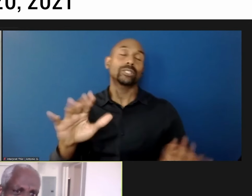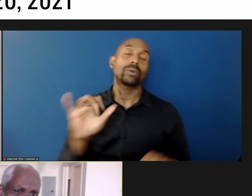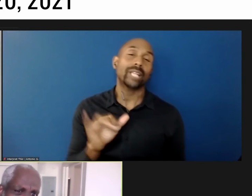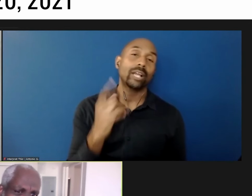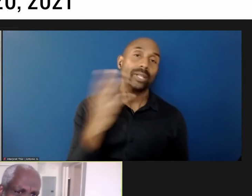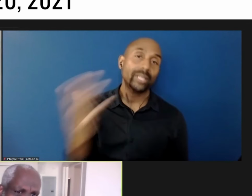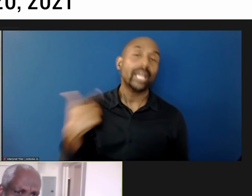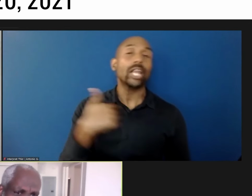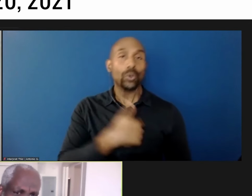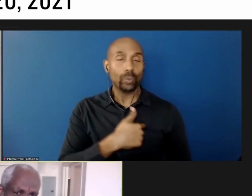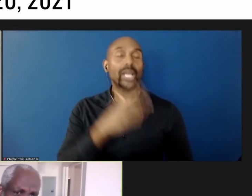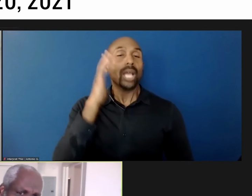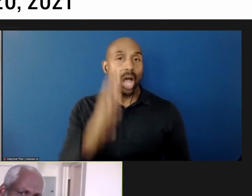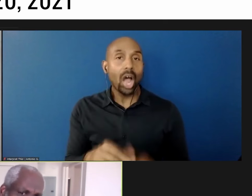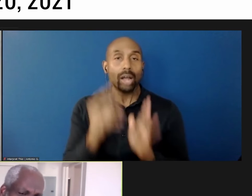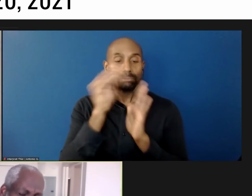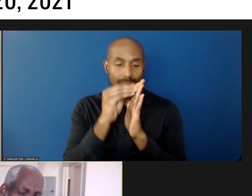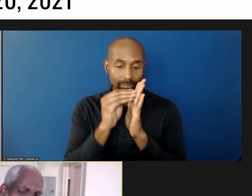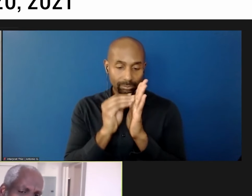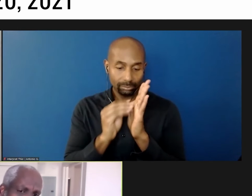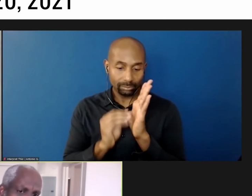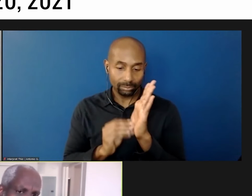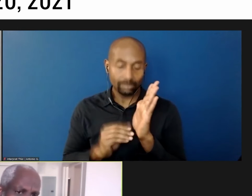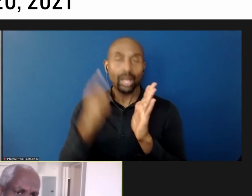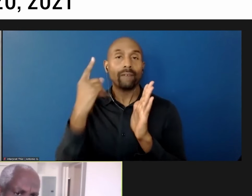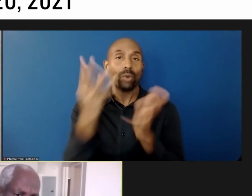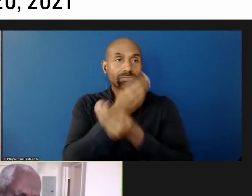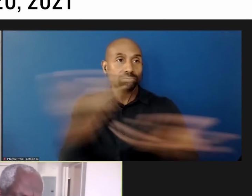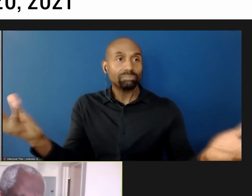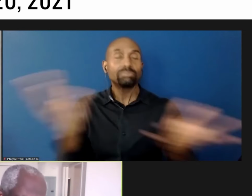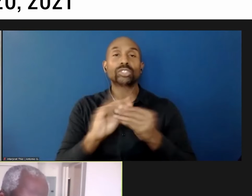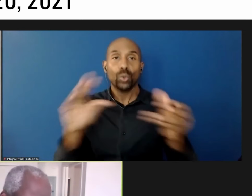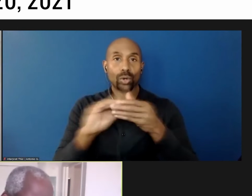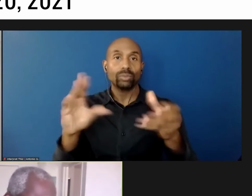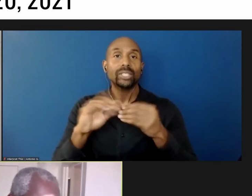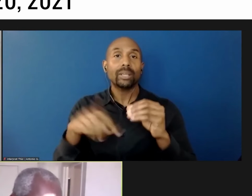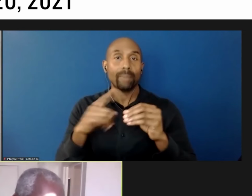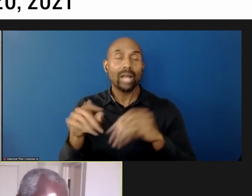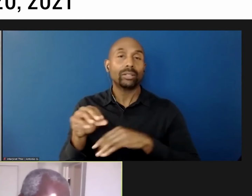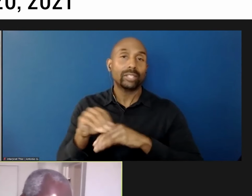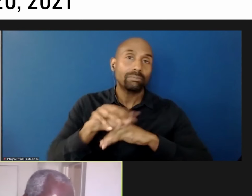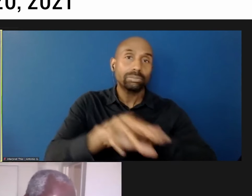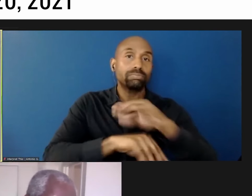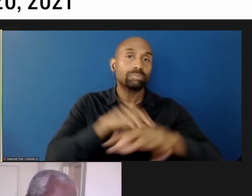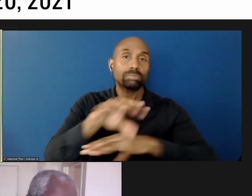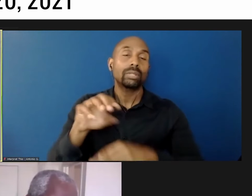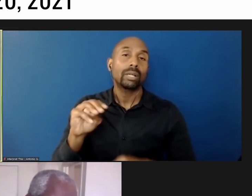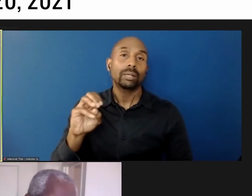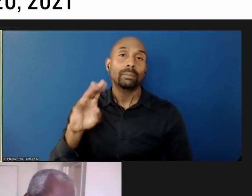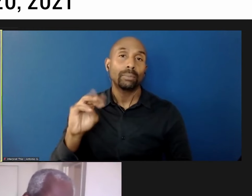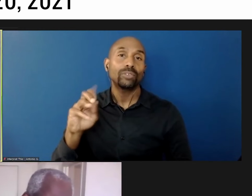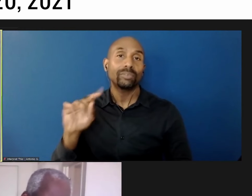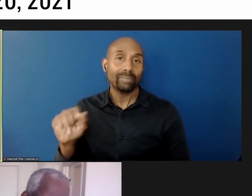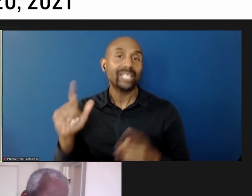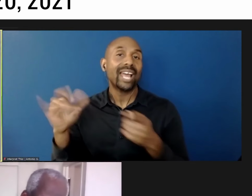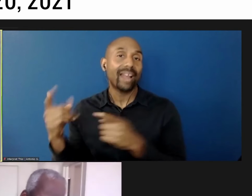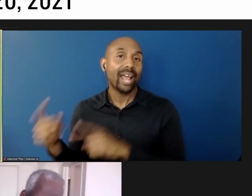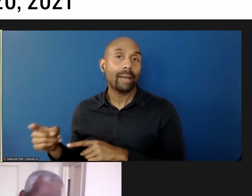getting the stories out there. >> PRIYA PENNER: That's so important. Absolutely.